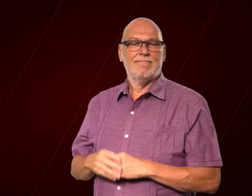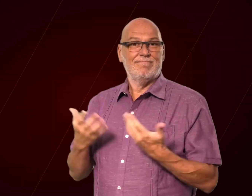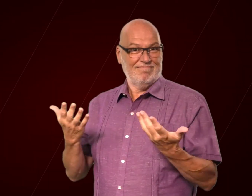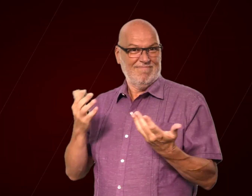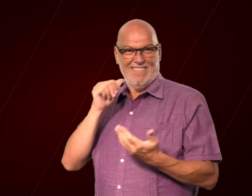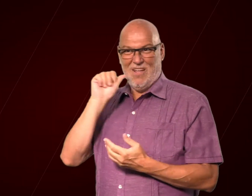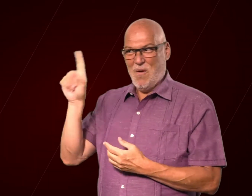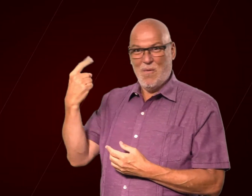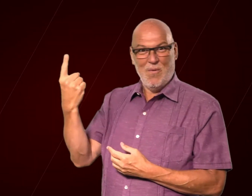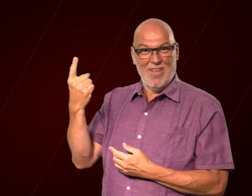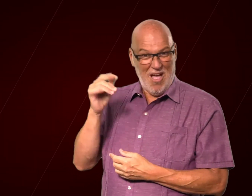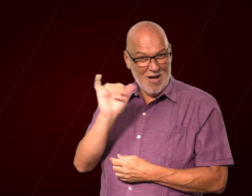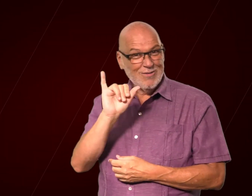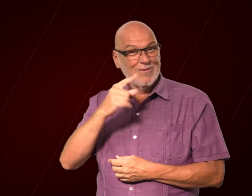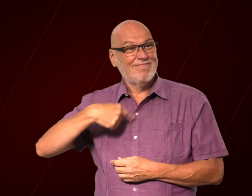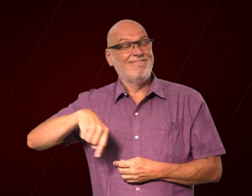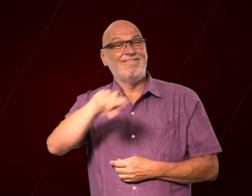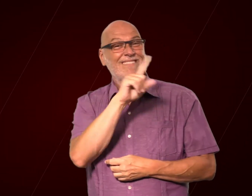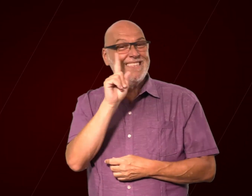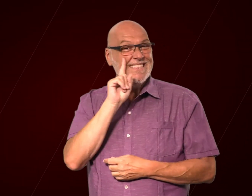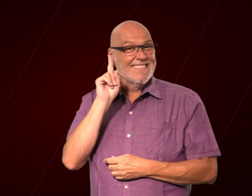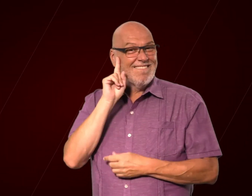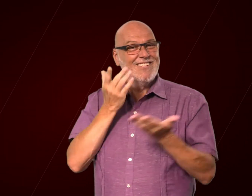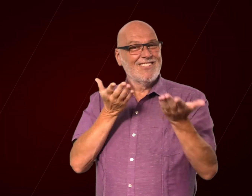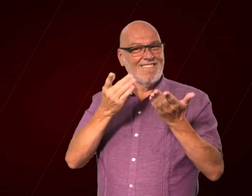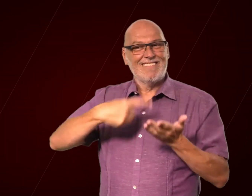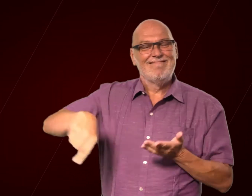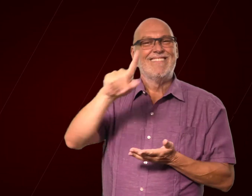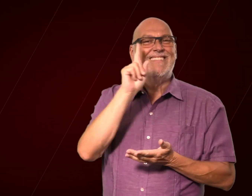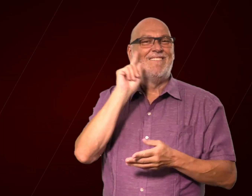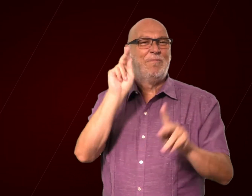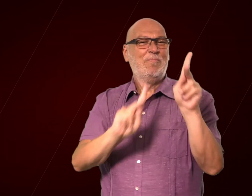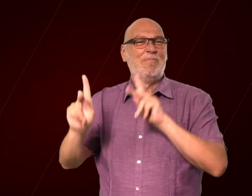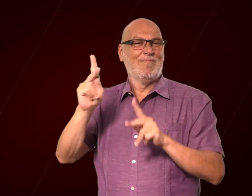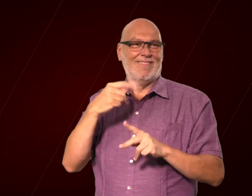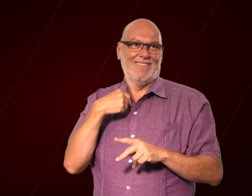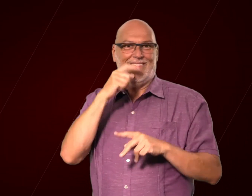[Anselmo]: And not only that, but Deaf serving Deaf people.